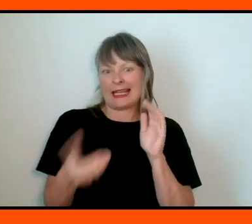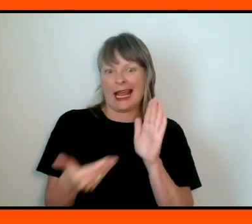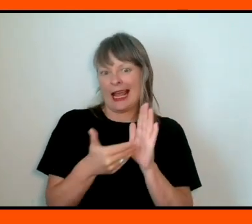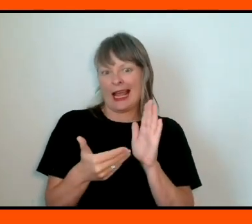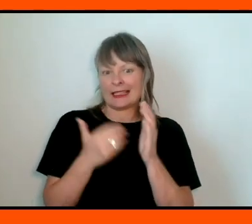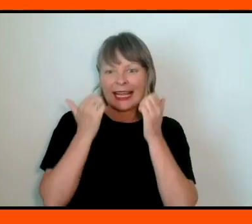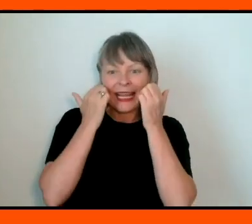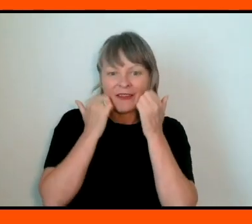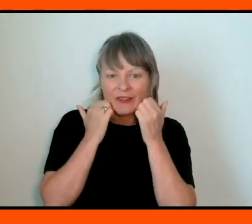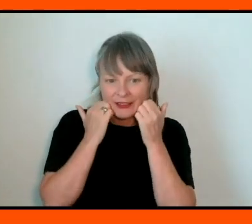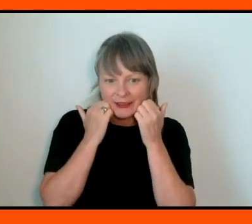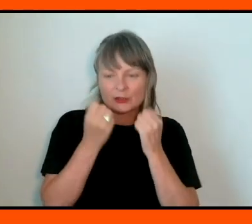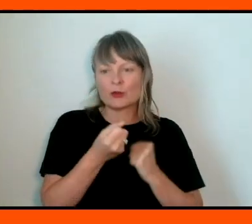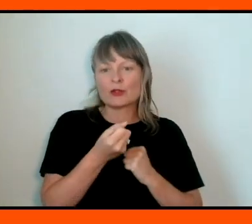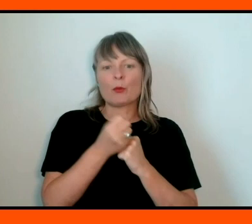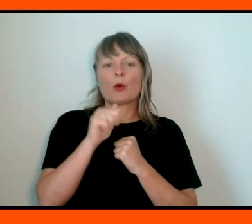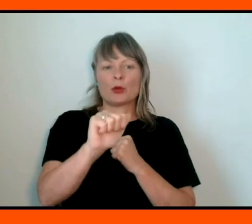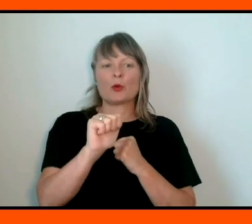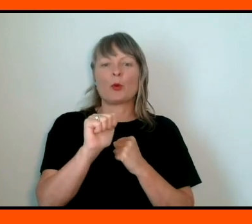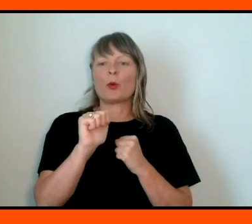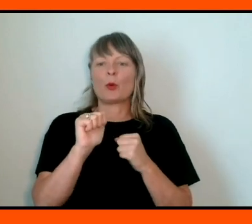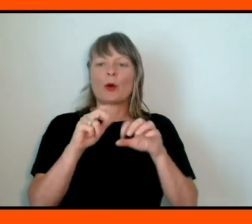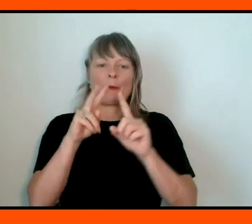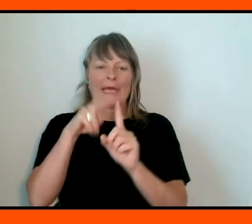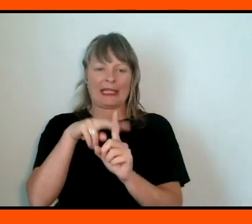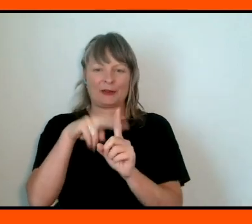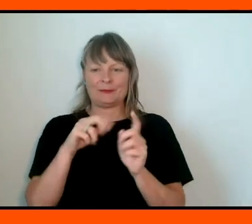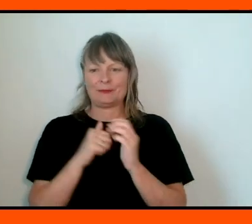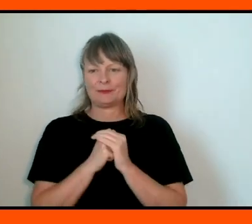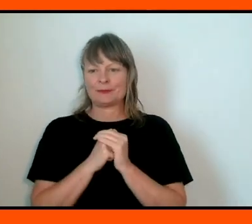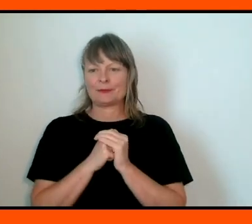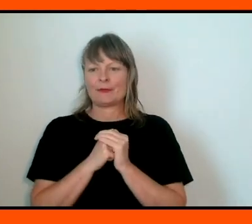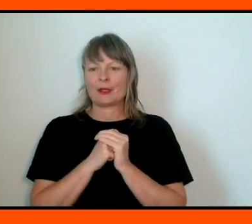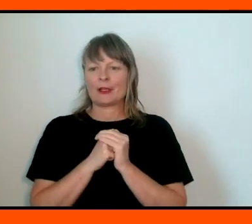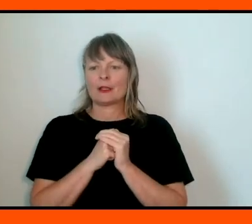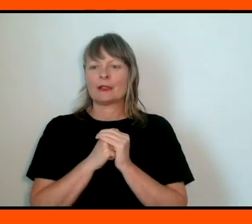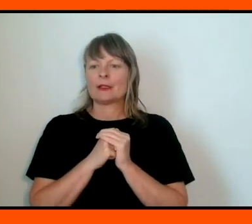For anyone who needs a refresher we will coming back to where you can source those materials